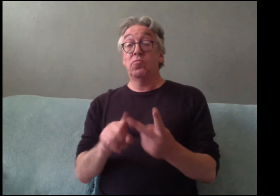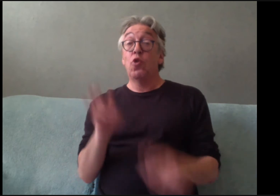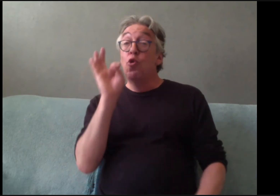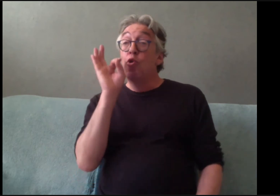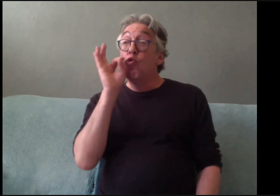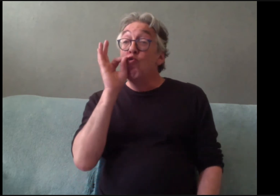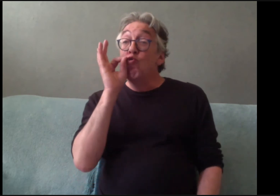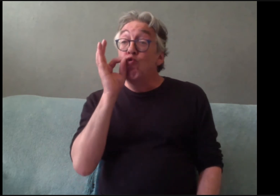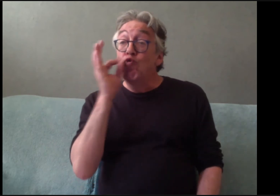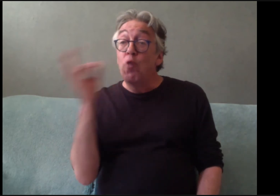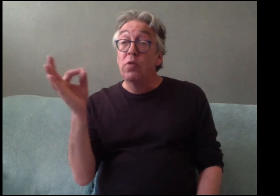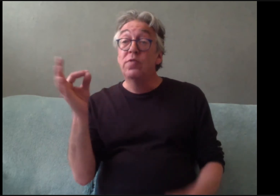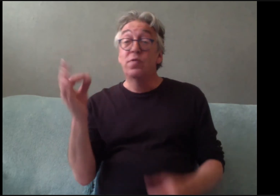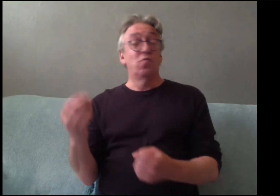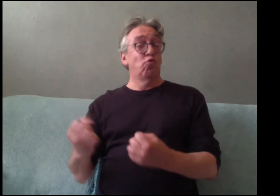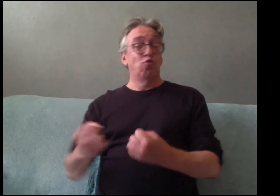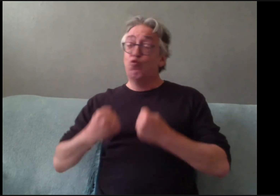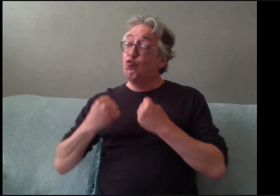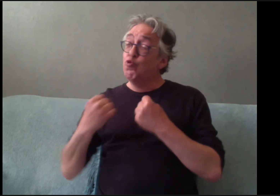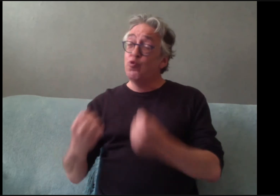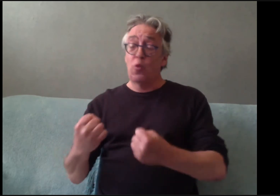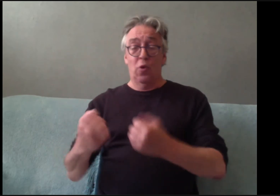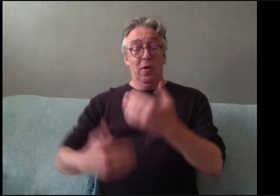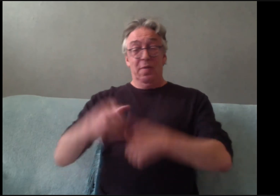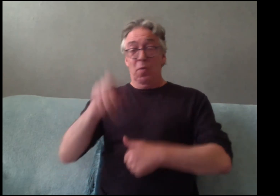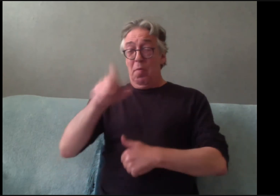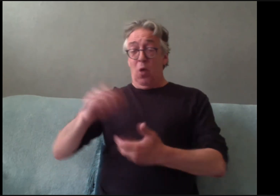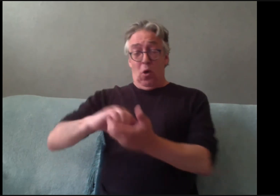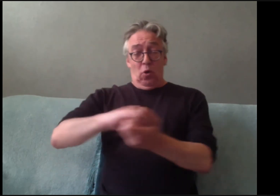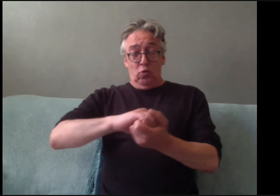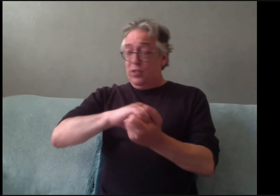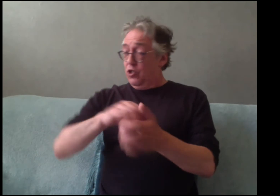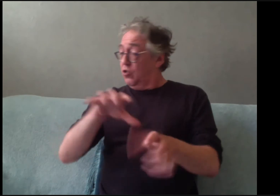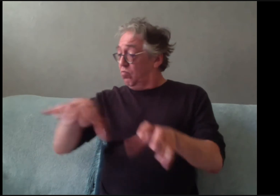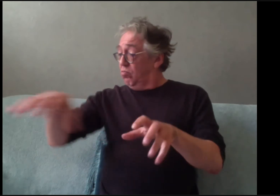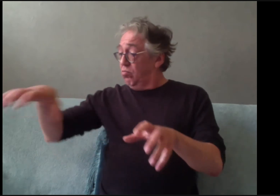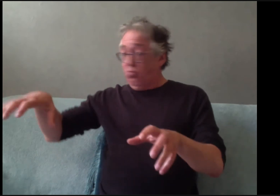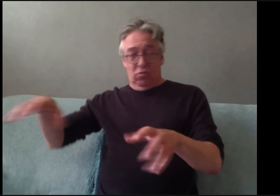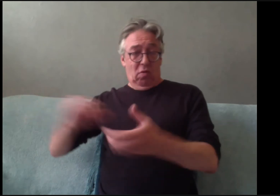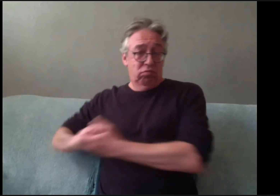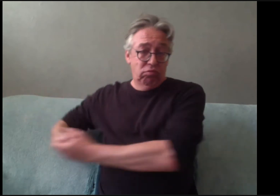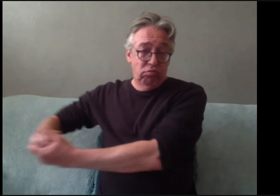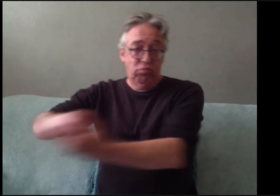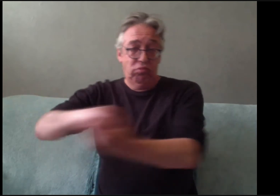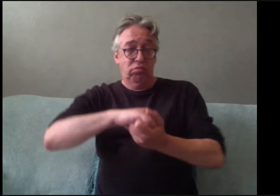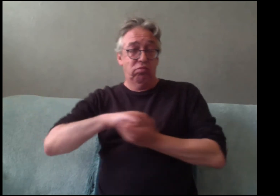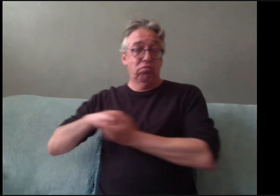of organizations and all associations have been really active,